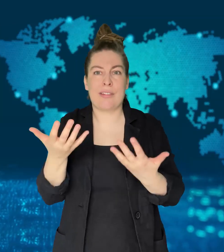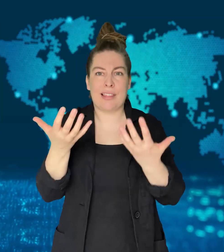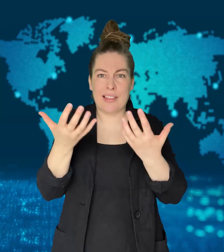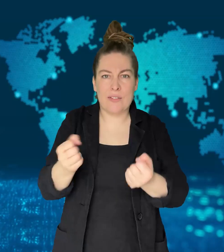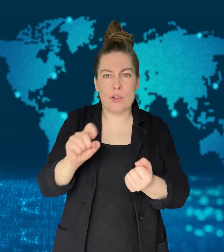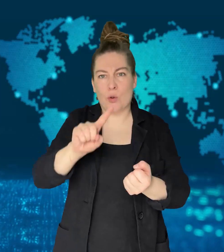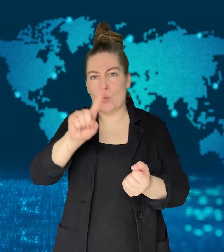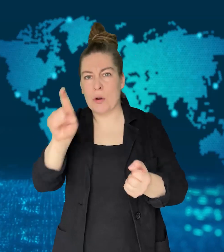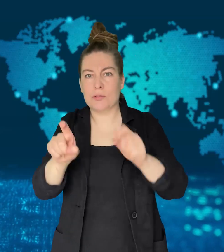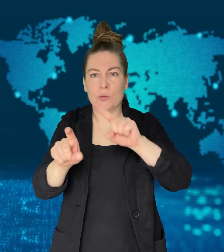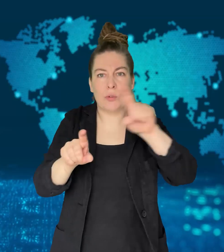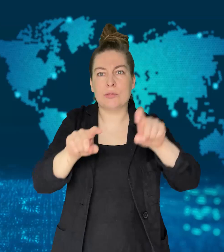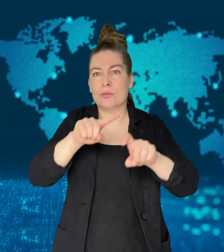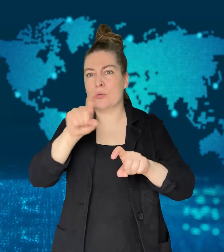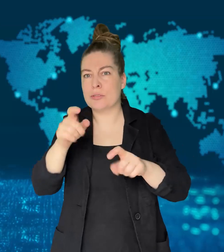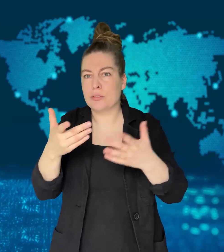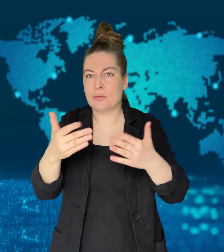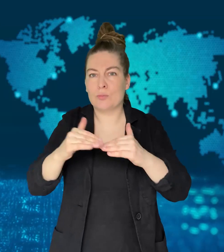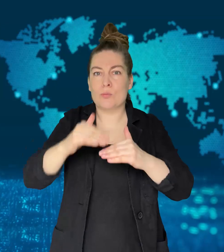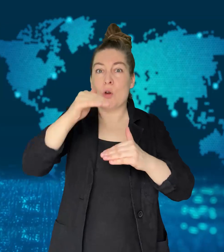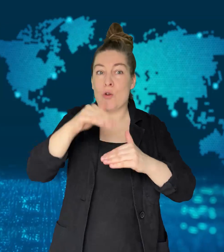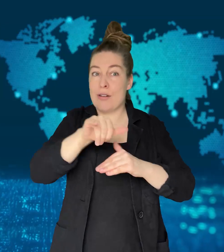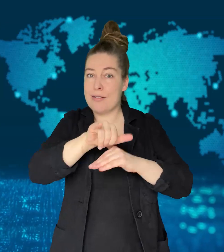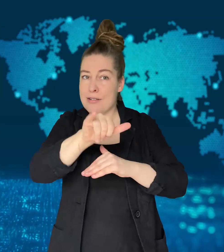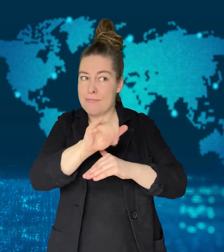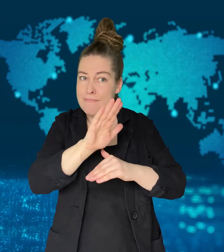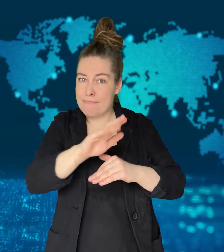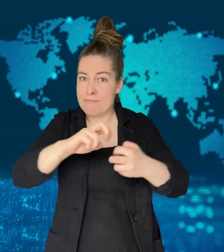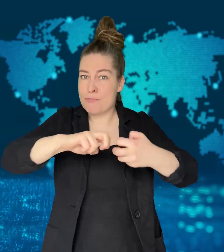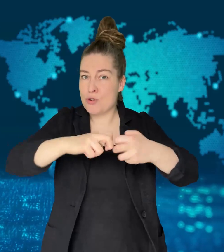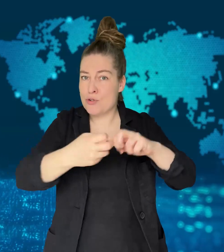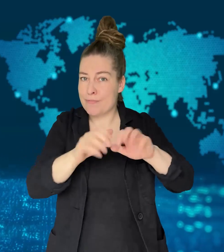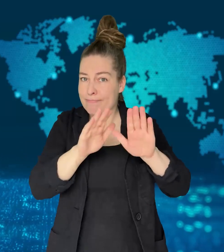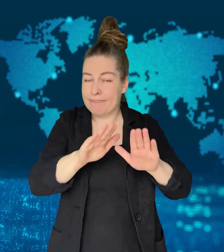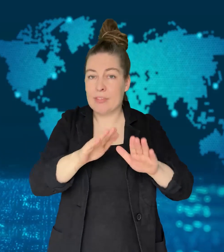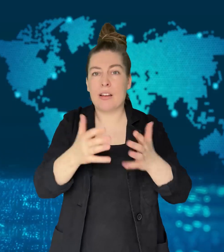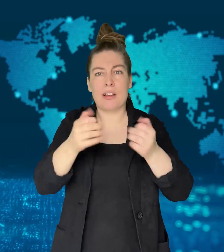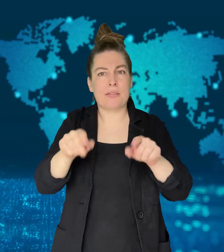There had been questions about the country's